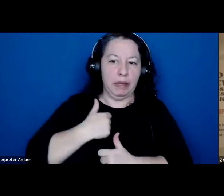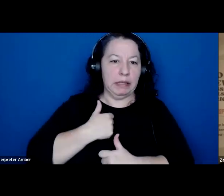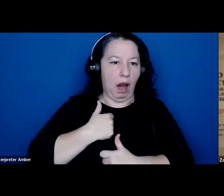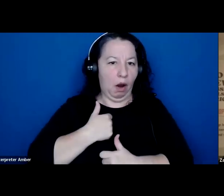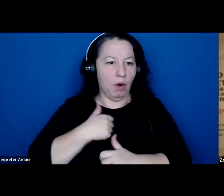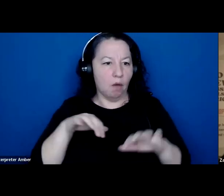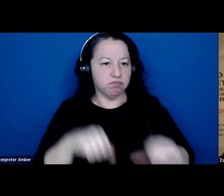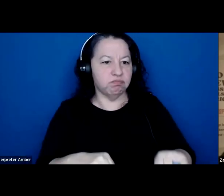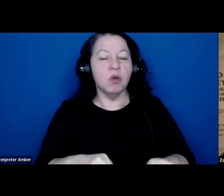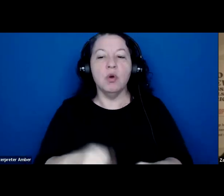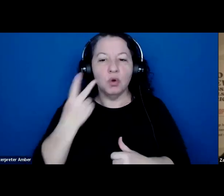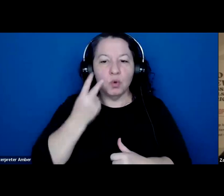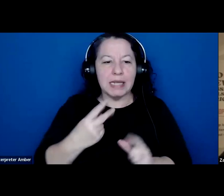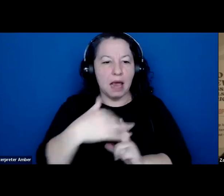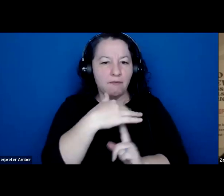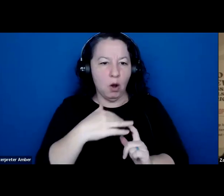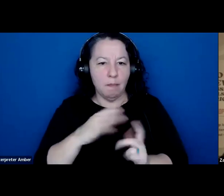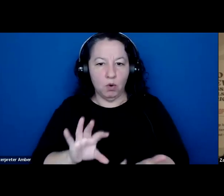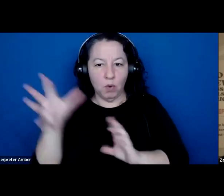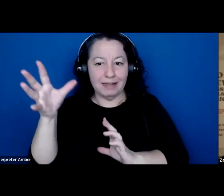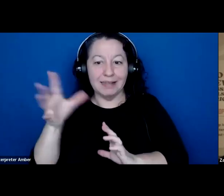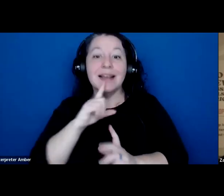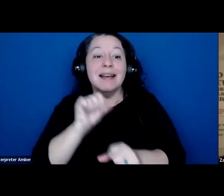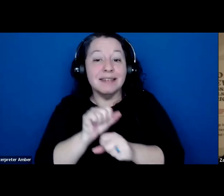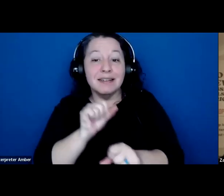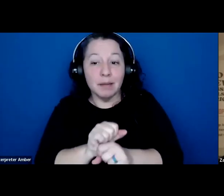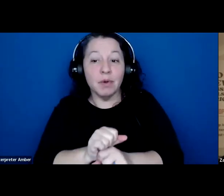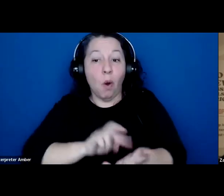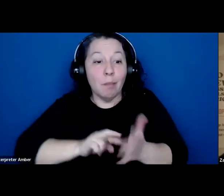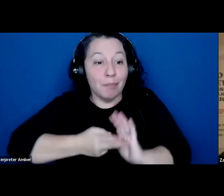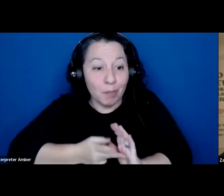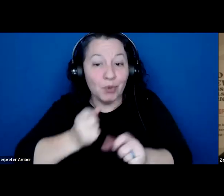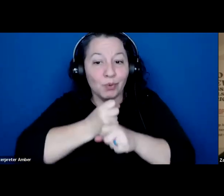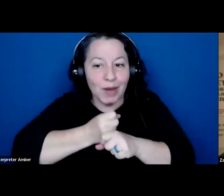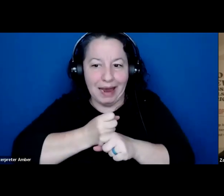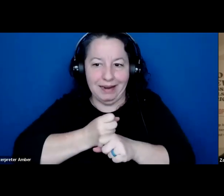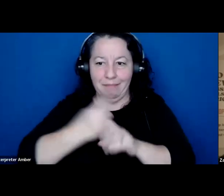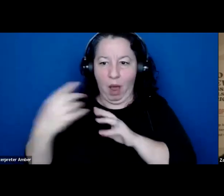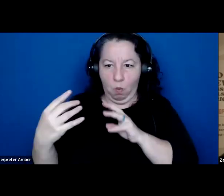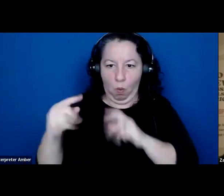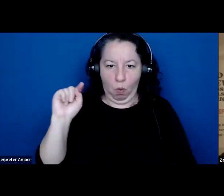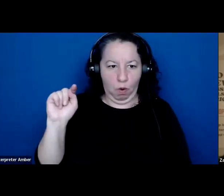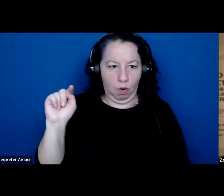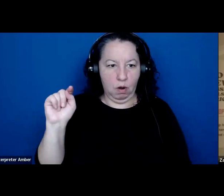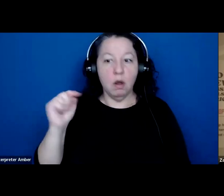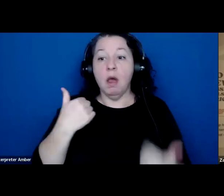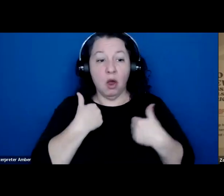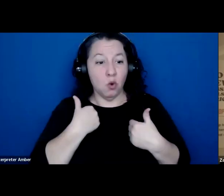that has been deliberately manufactured by the machinery of war. And you have a people who find themselves incredibly